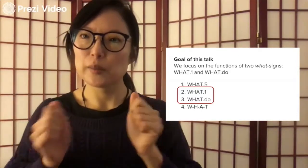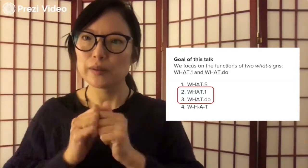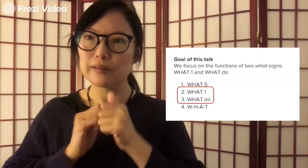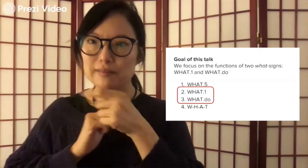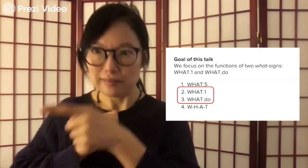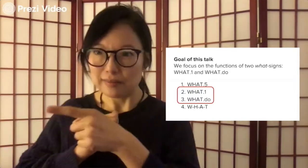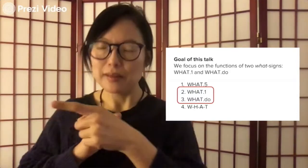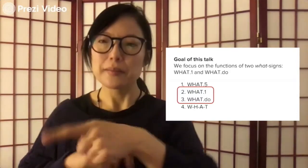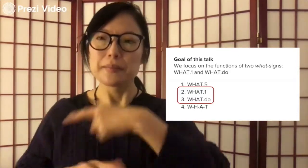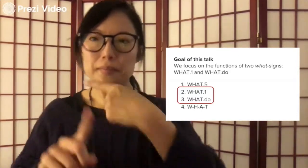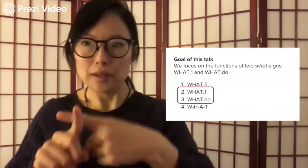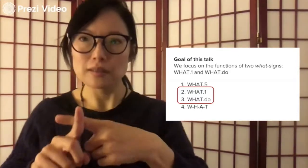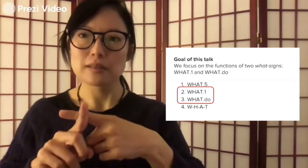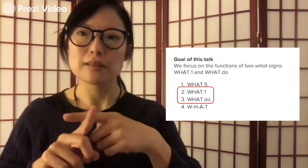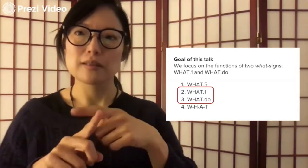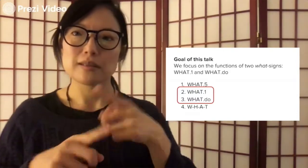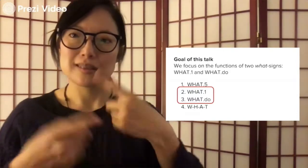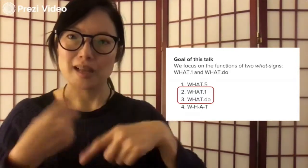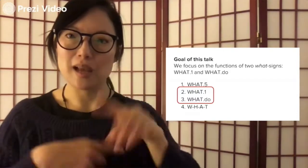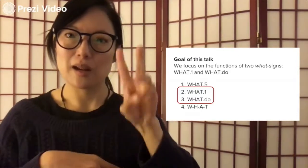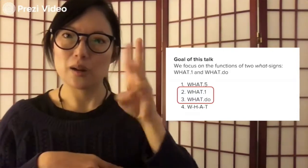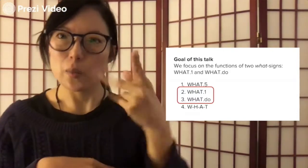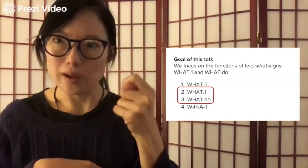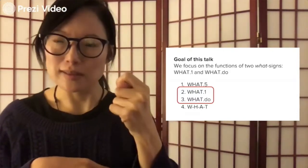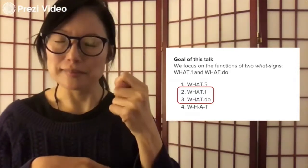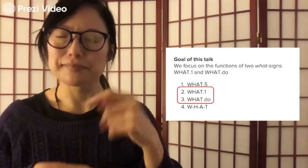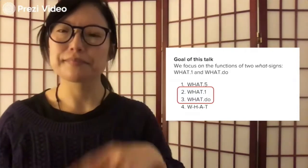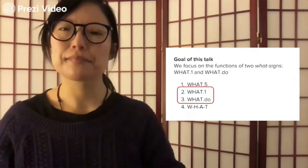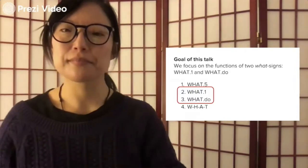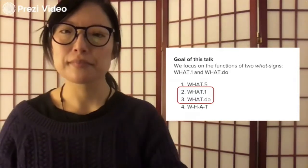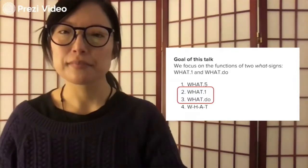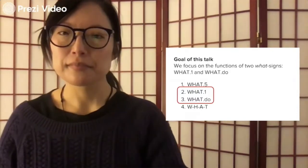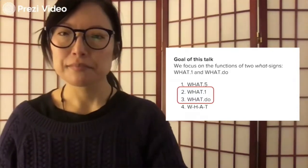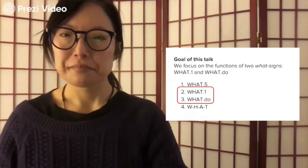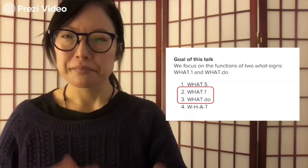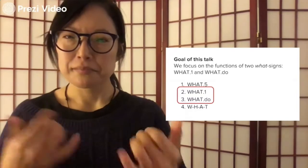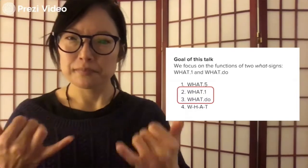signs. We can then compare them to the functions of the other